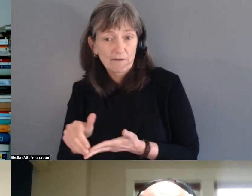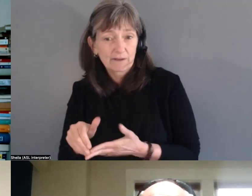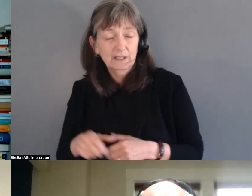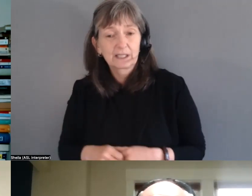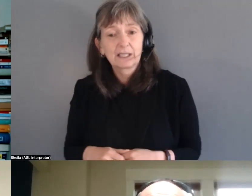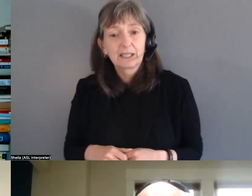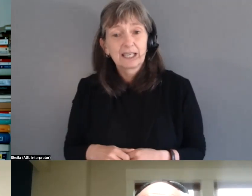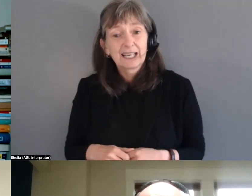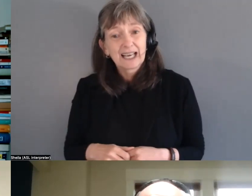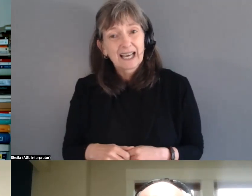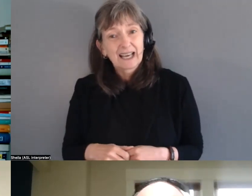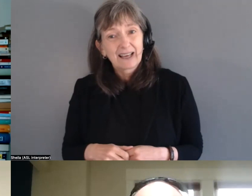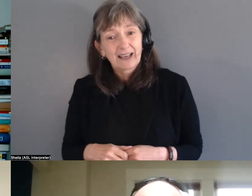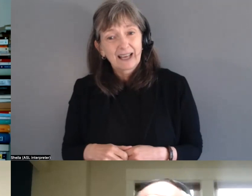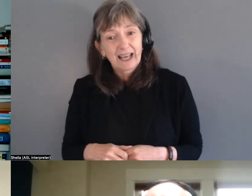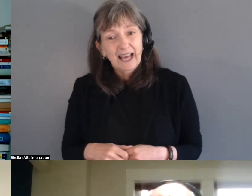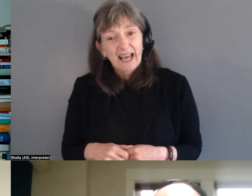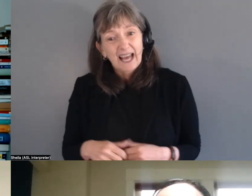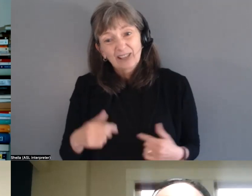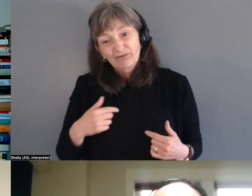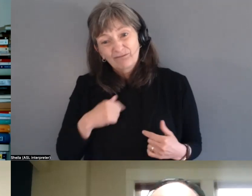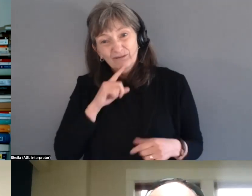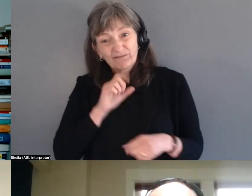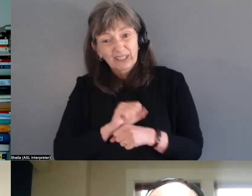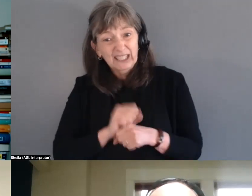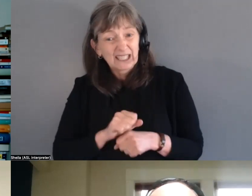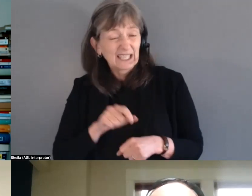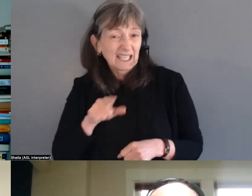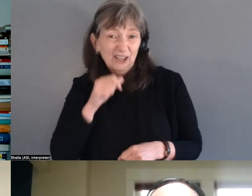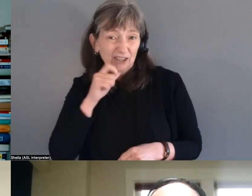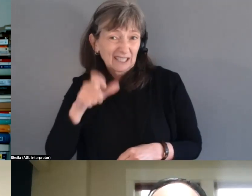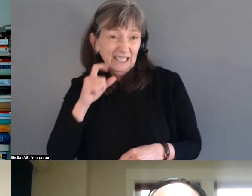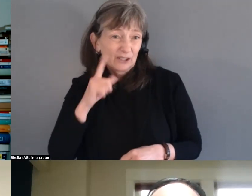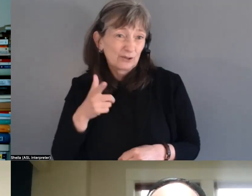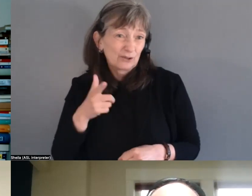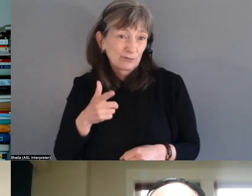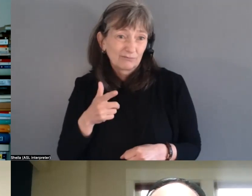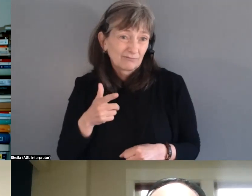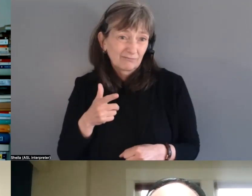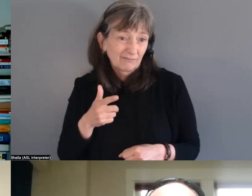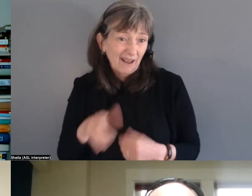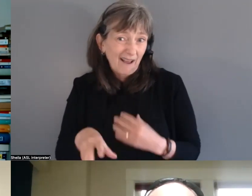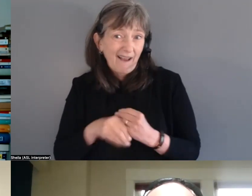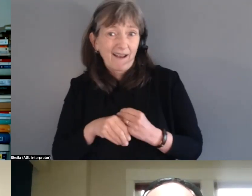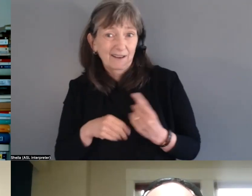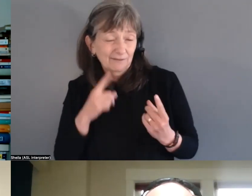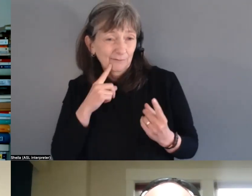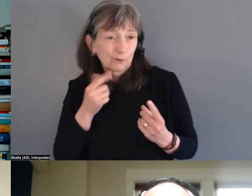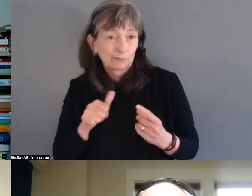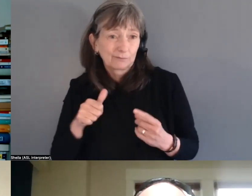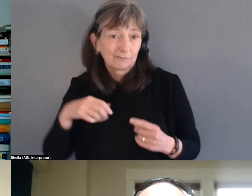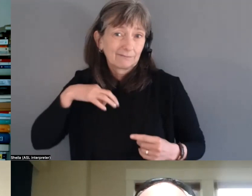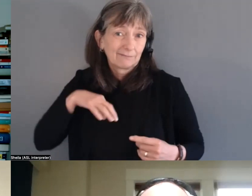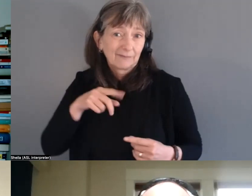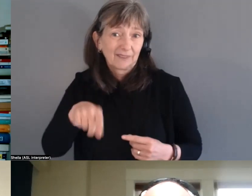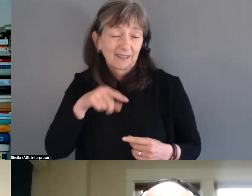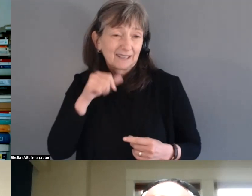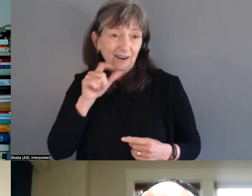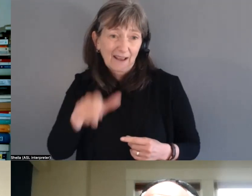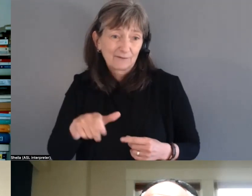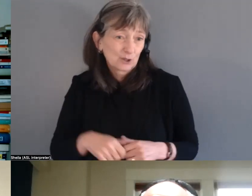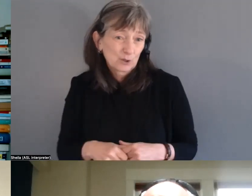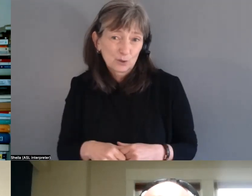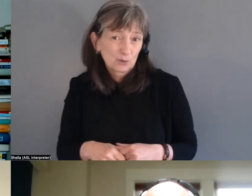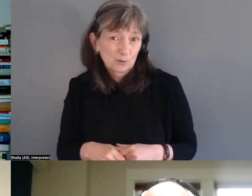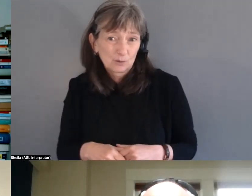to gain adoption of anything. So, thank you. Tim: Thanks, Tom. That actually leads really